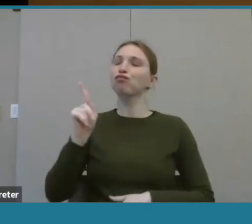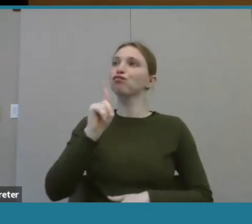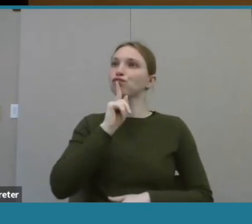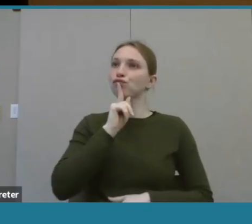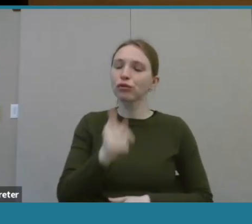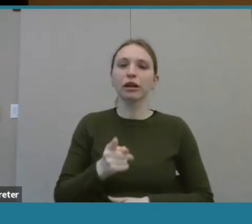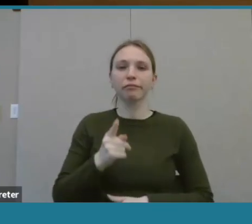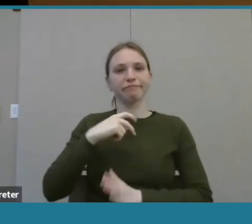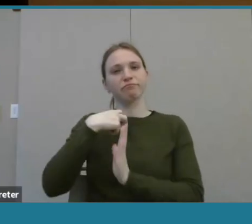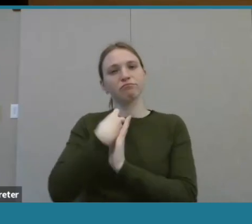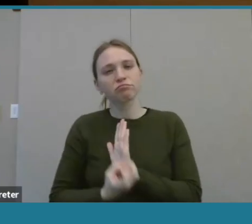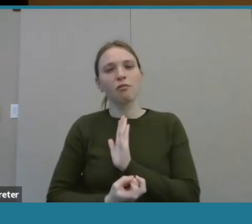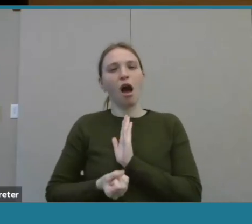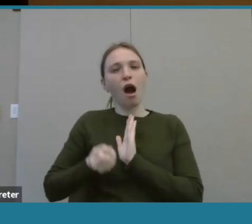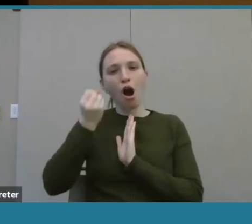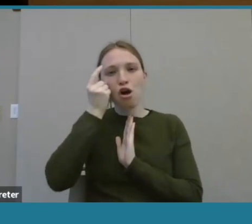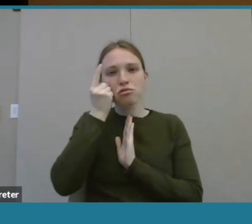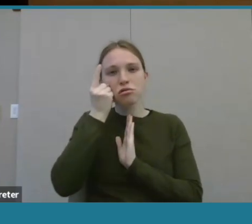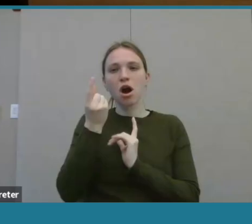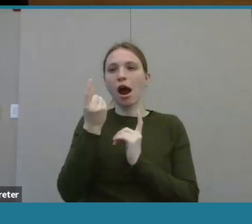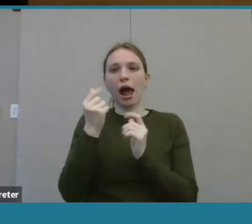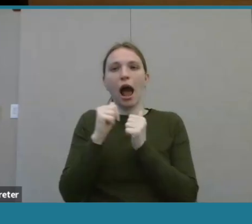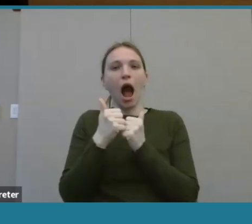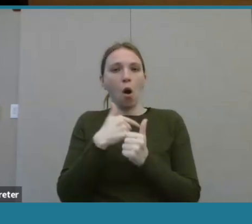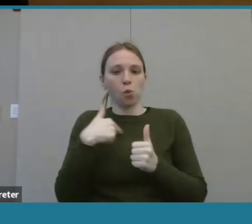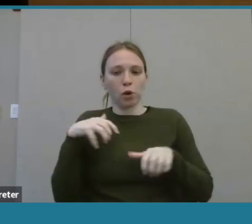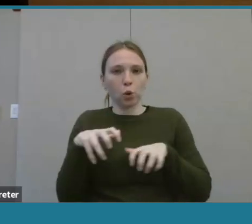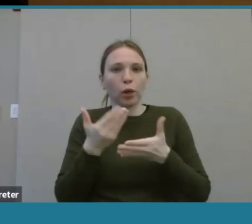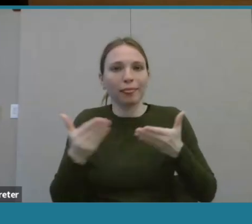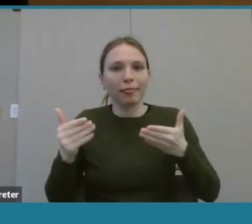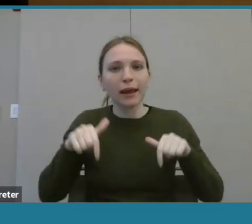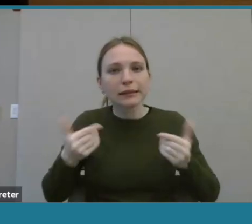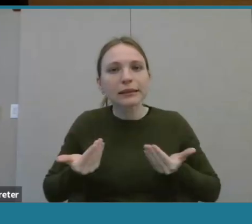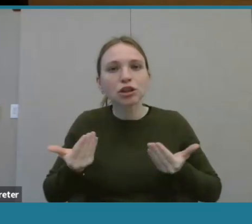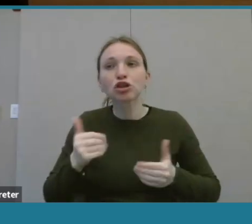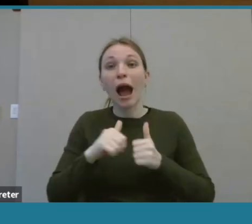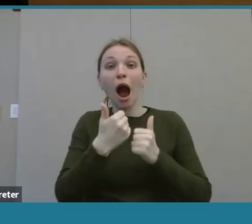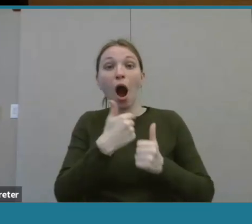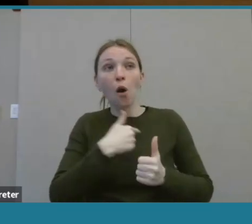we do things at the zoo, how we ideate ideas, how we brainstorm, how we develop things.